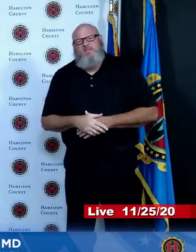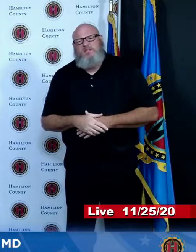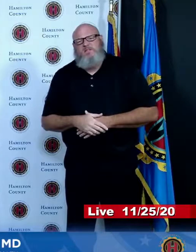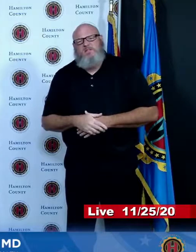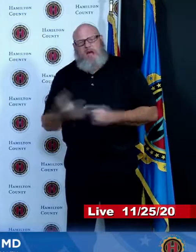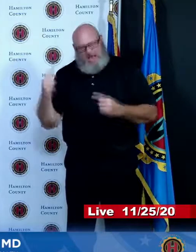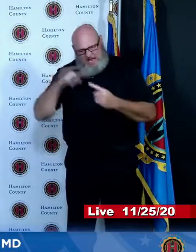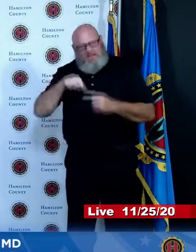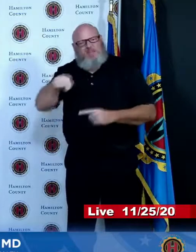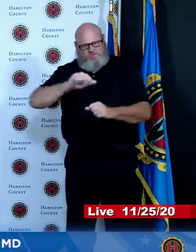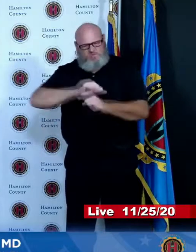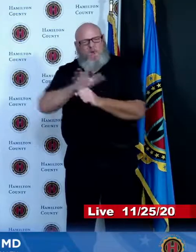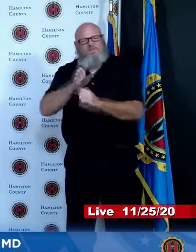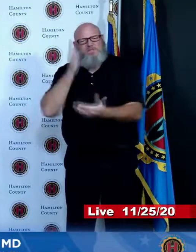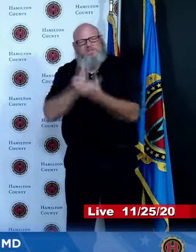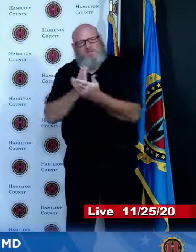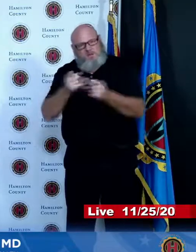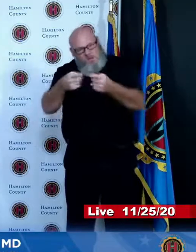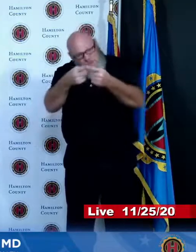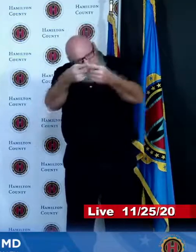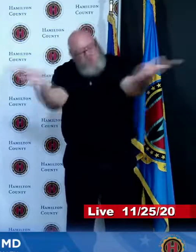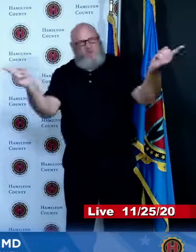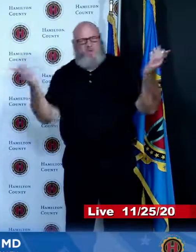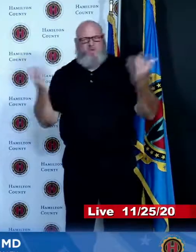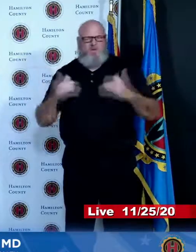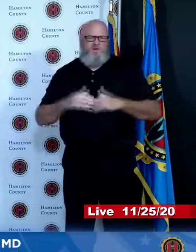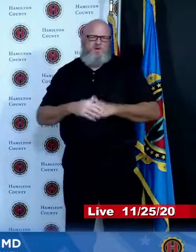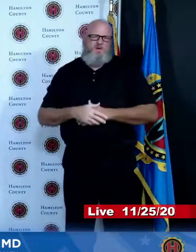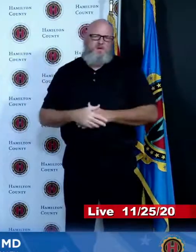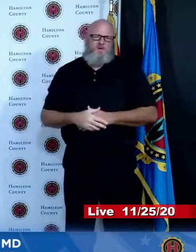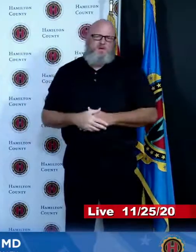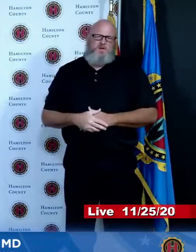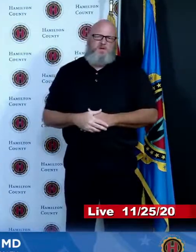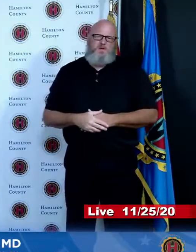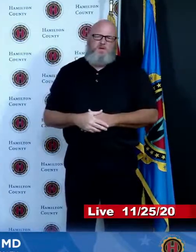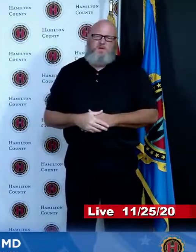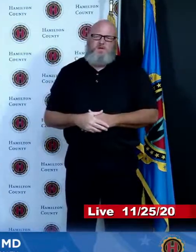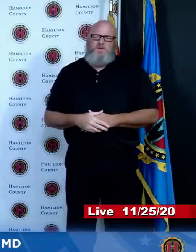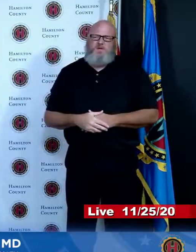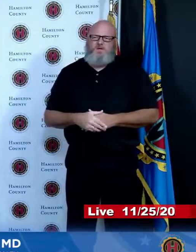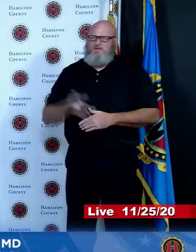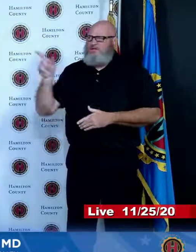increase in deaths and that takes its toll too and those aren't necessarily even Covid